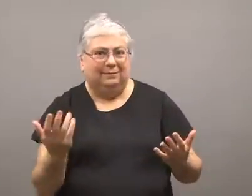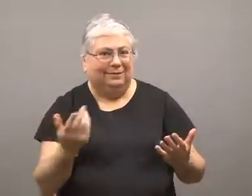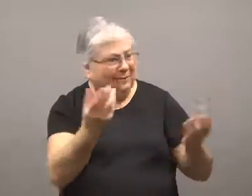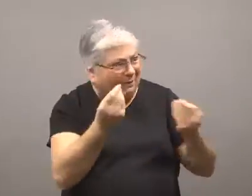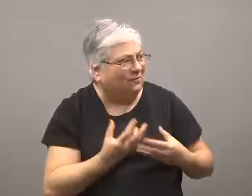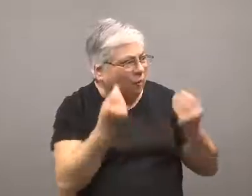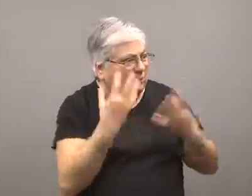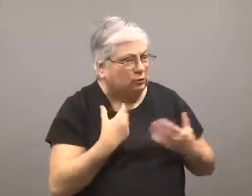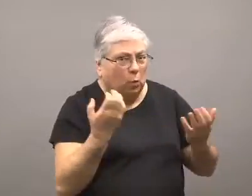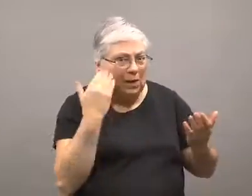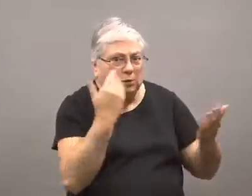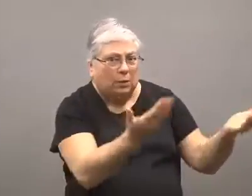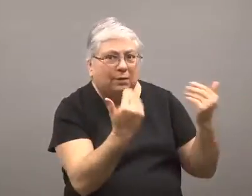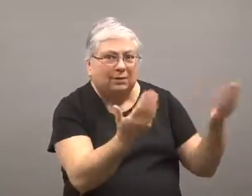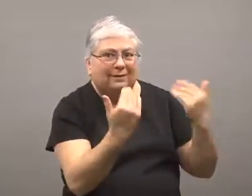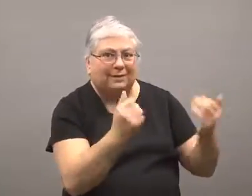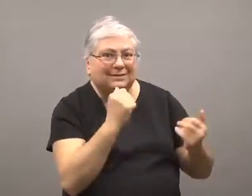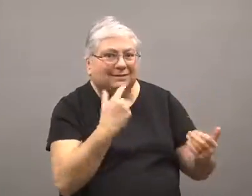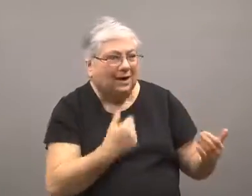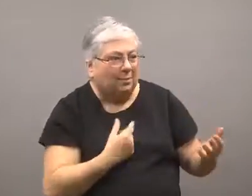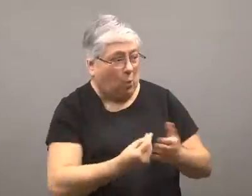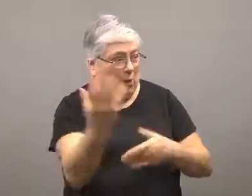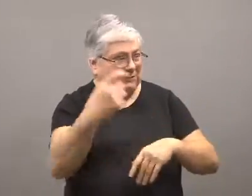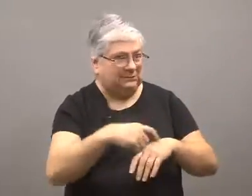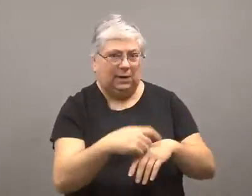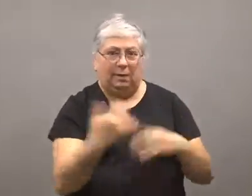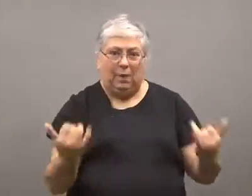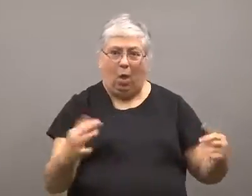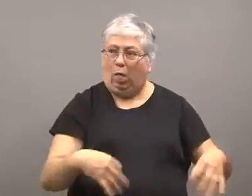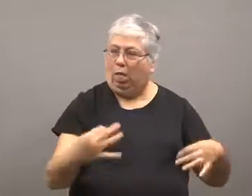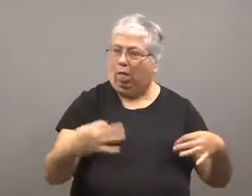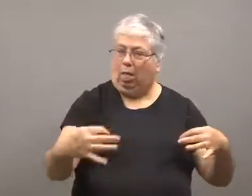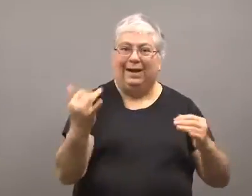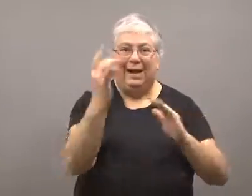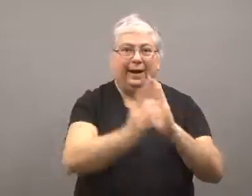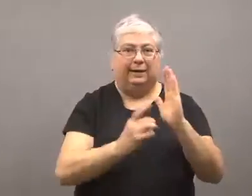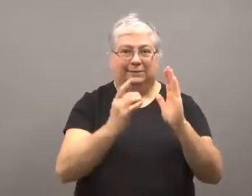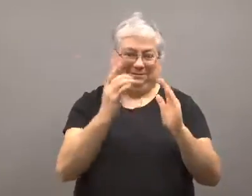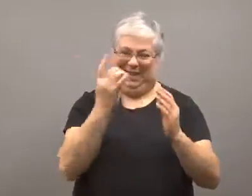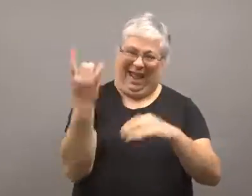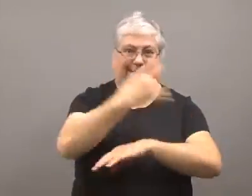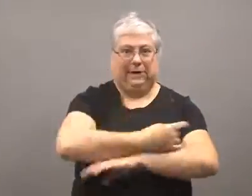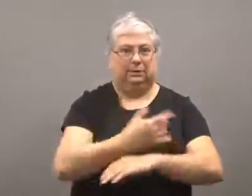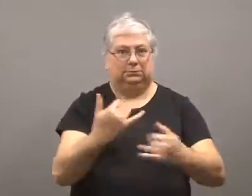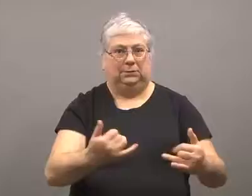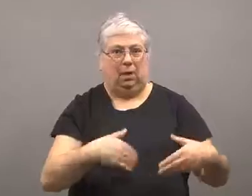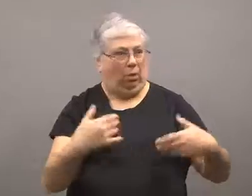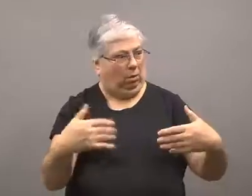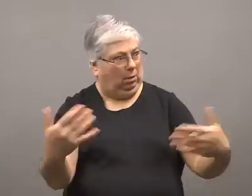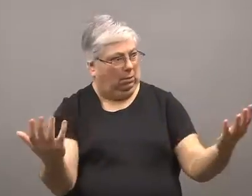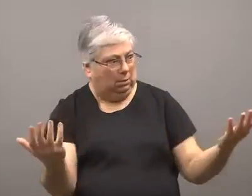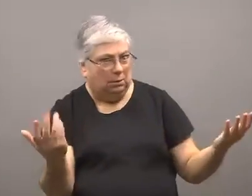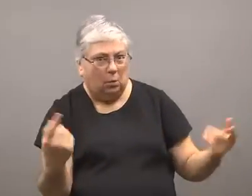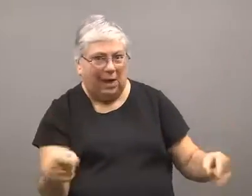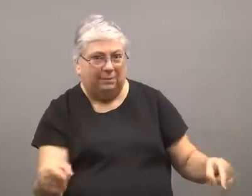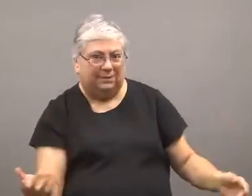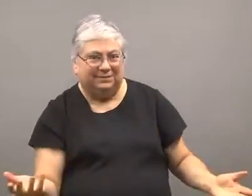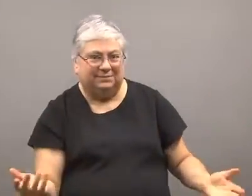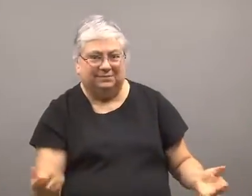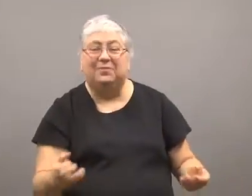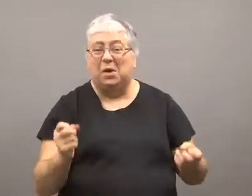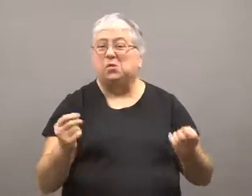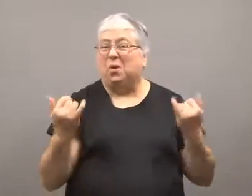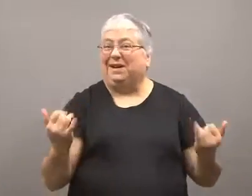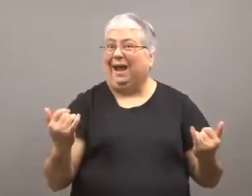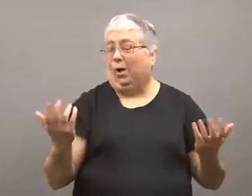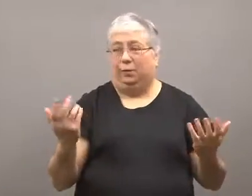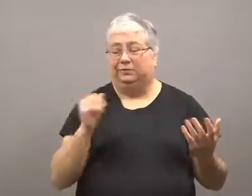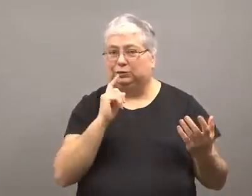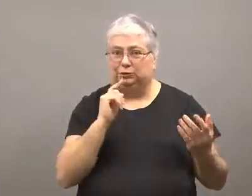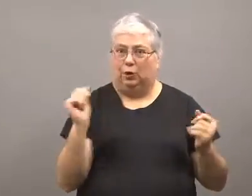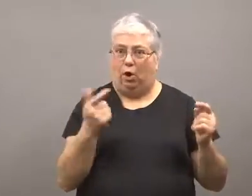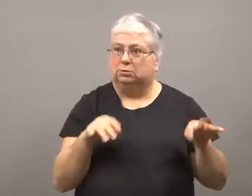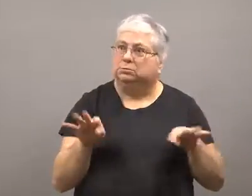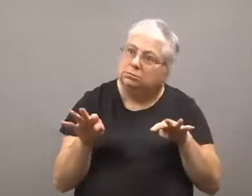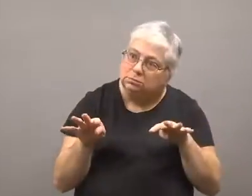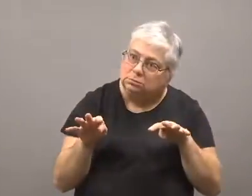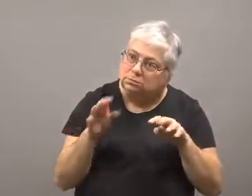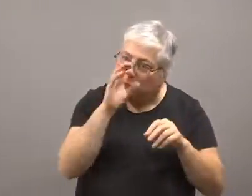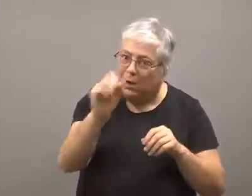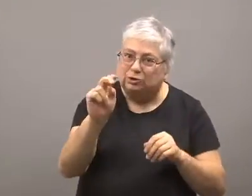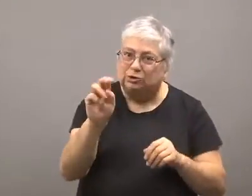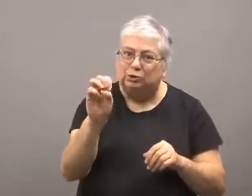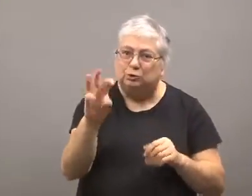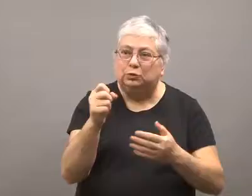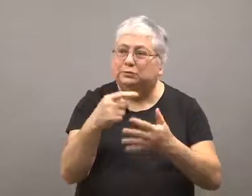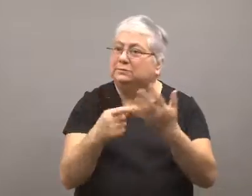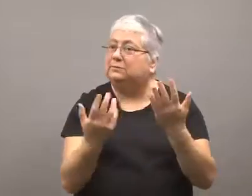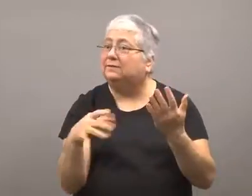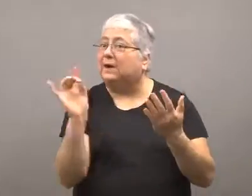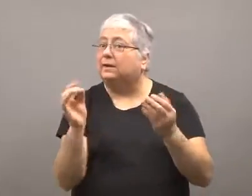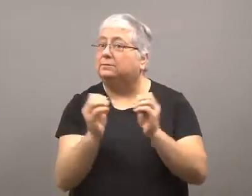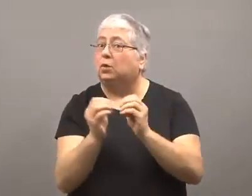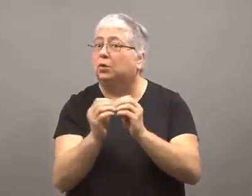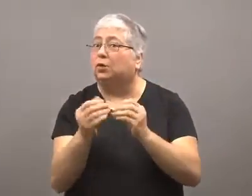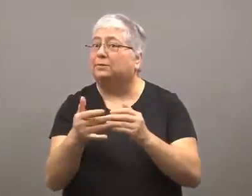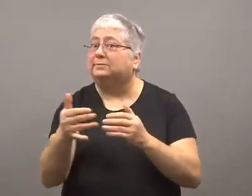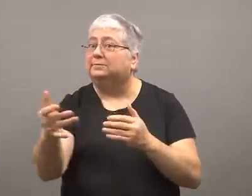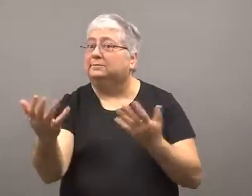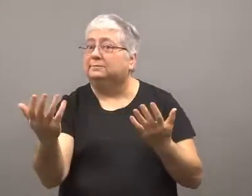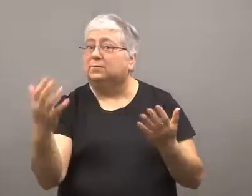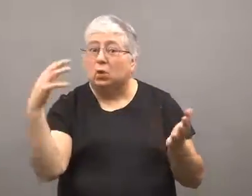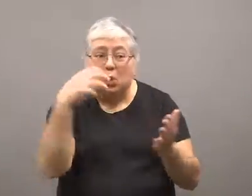Time was being wasted and no information was forthcoming after 8 days.